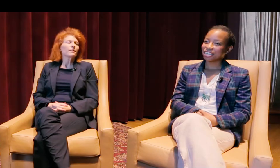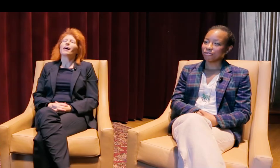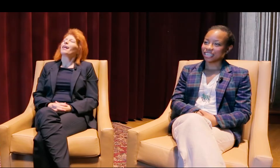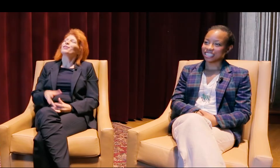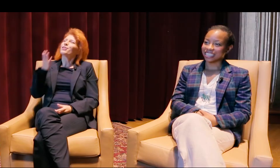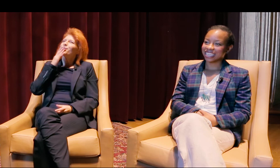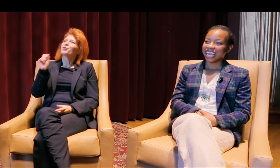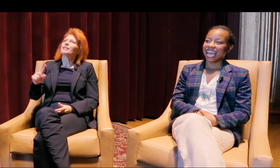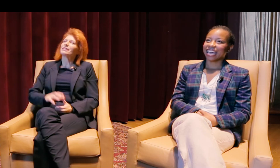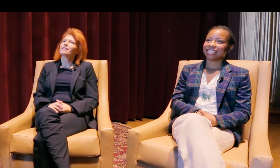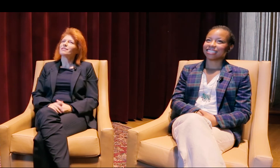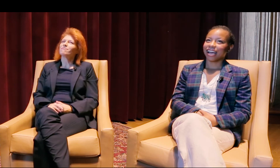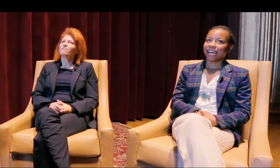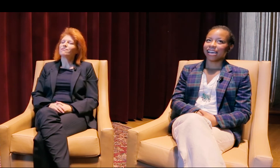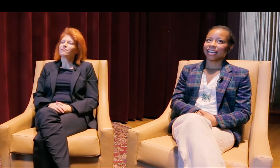That's a good question and I,